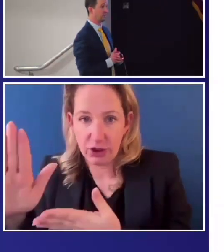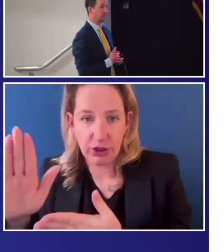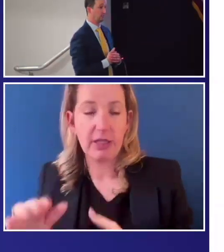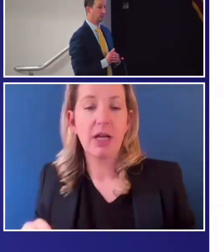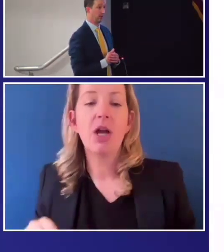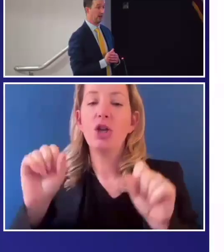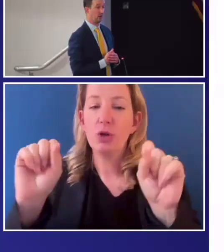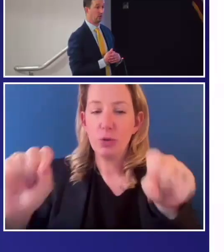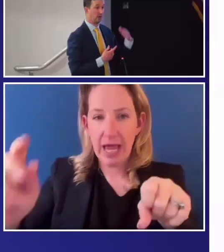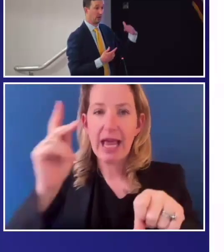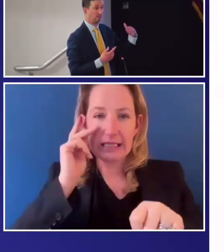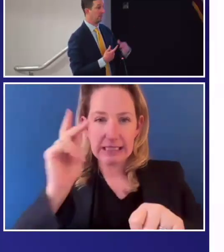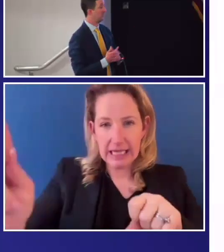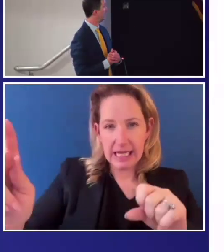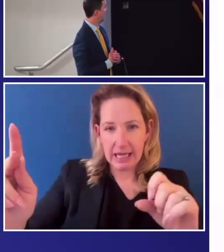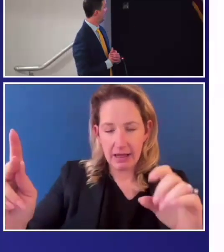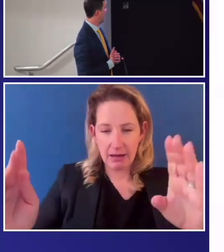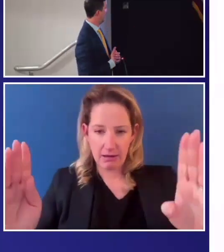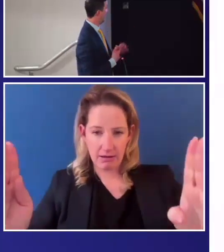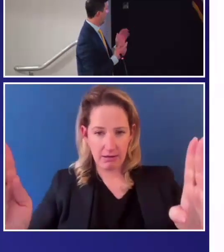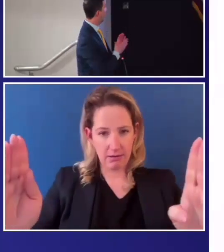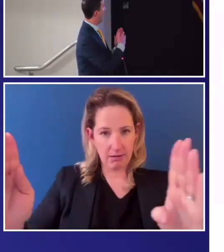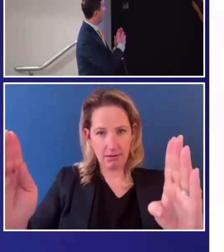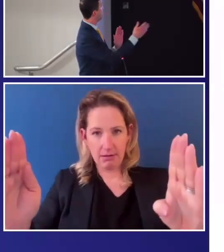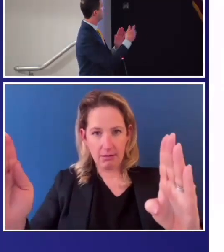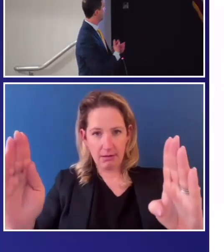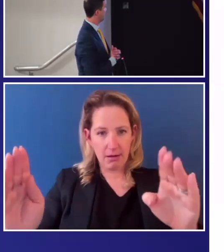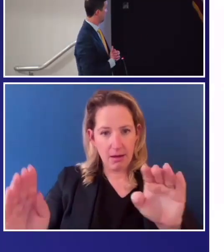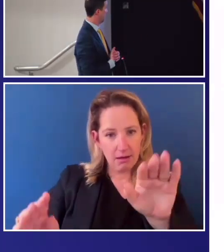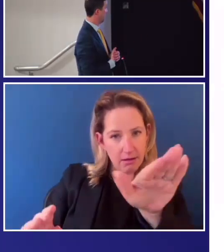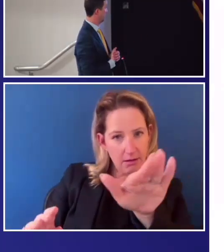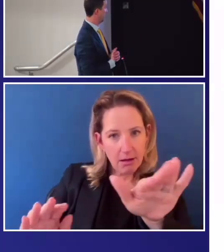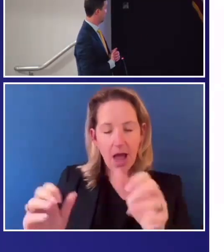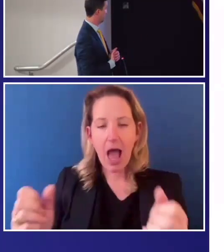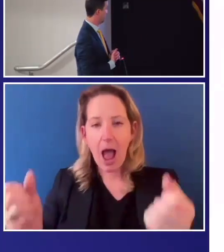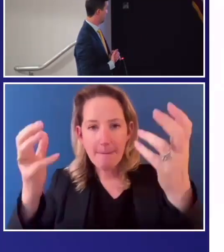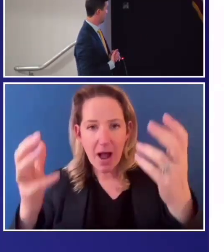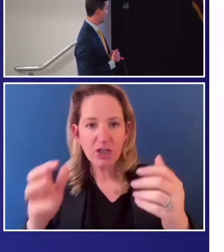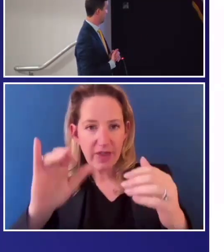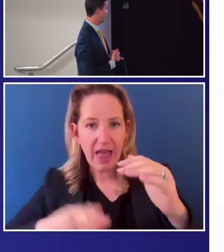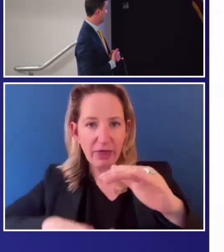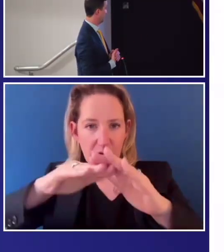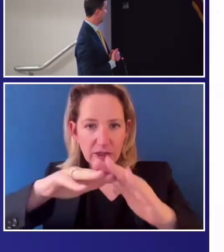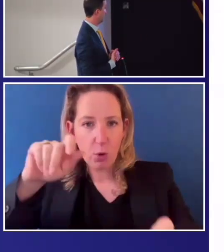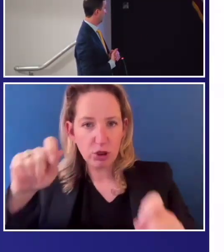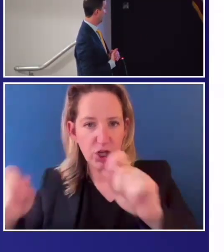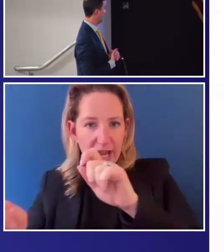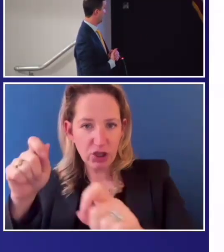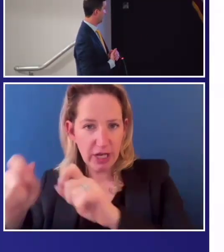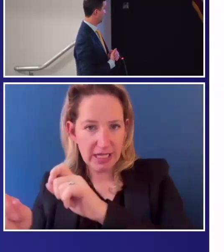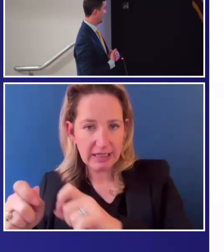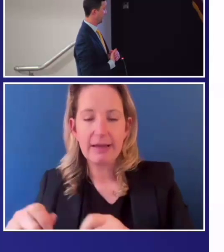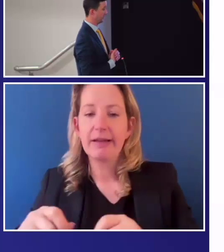steep or how, how much the threshold changes under these two different definitions of earnings and under these